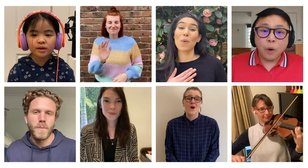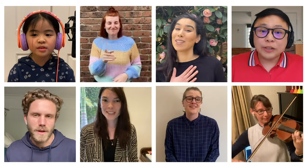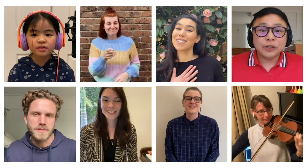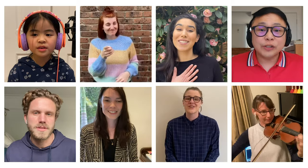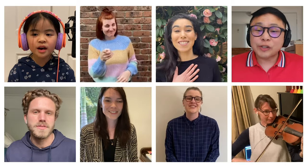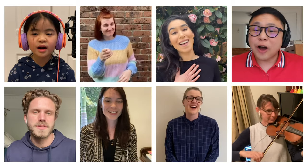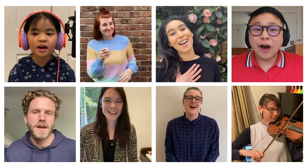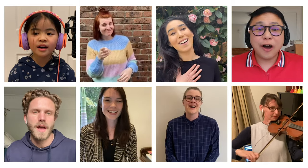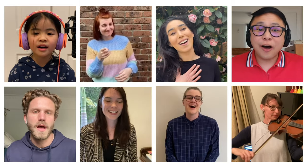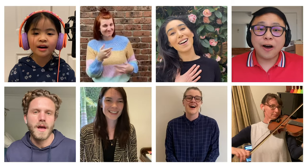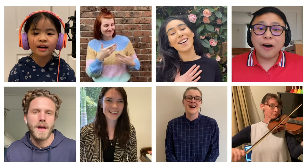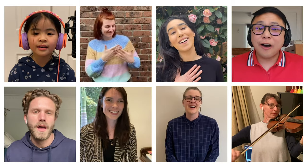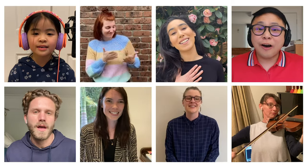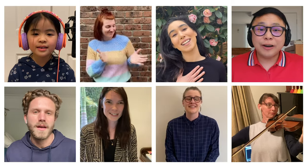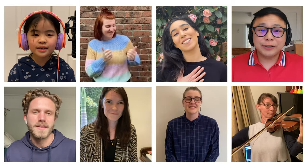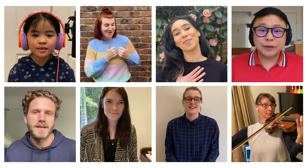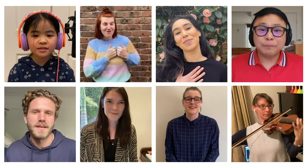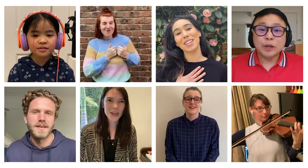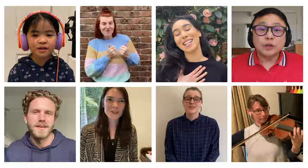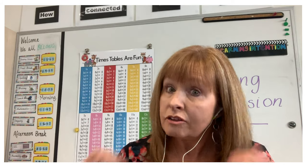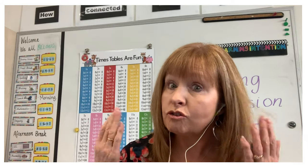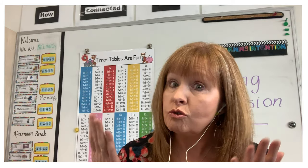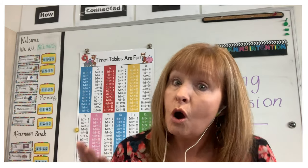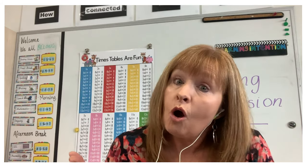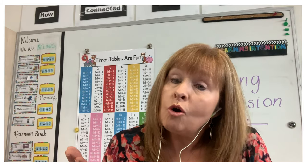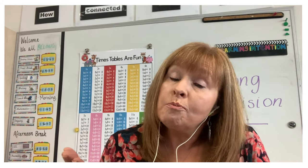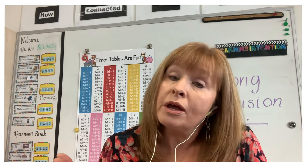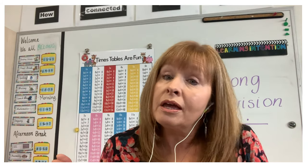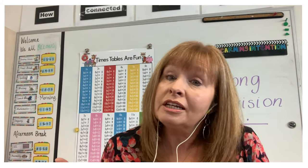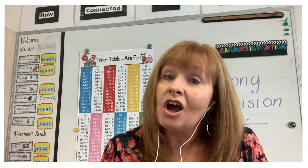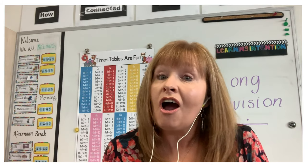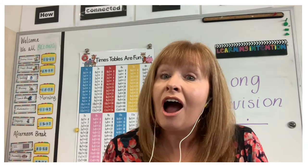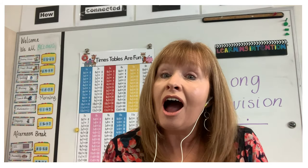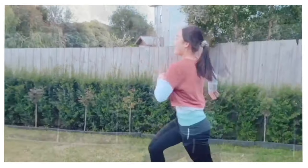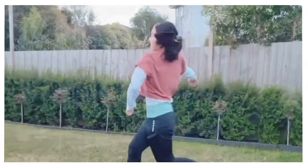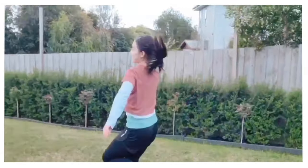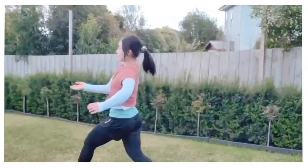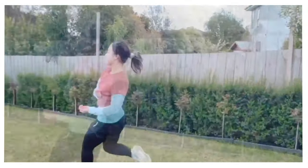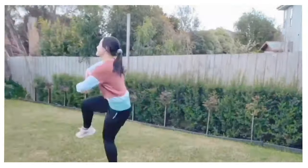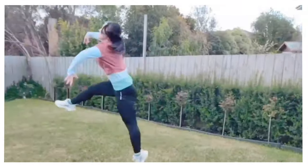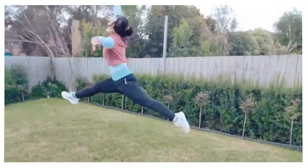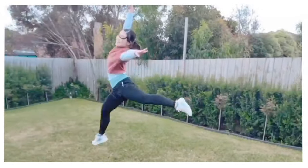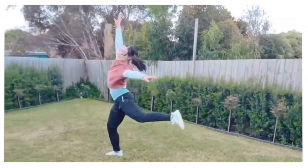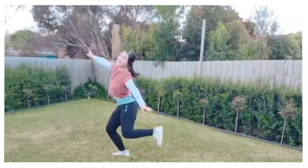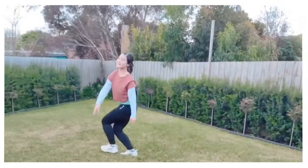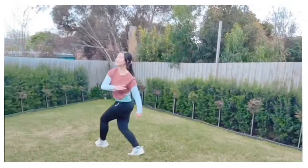once you start to open your heart.